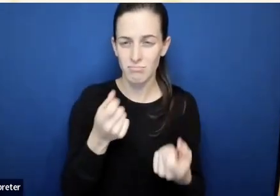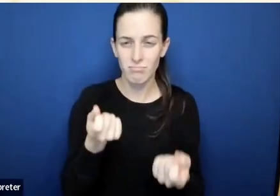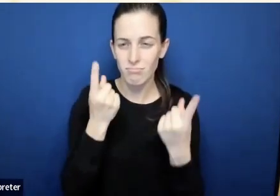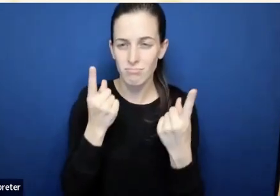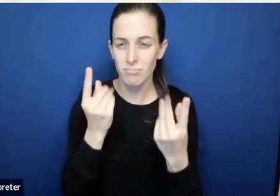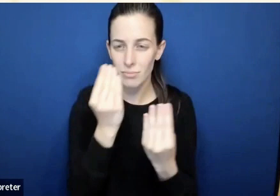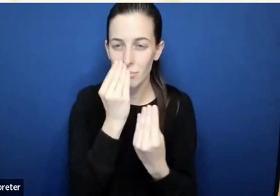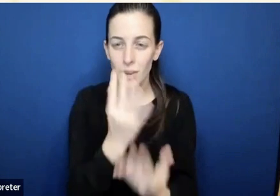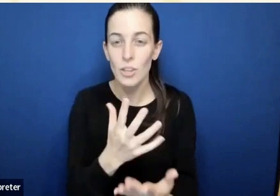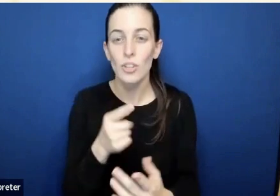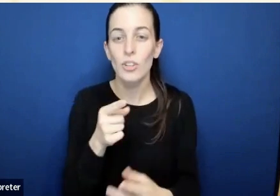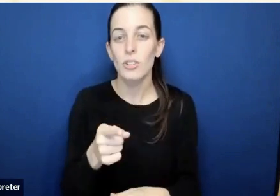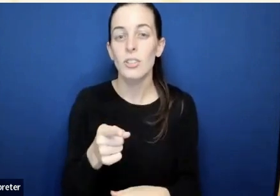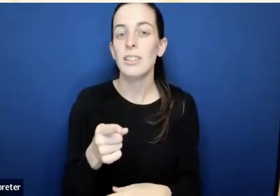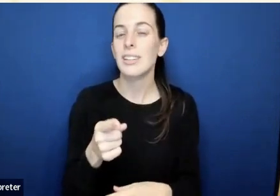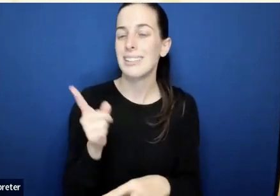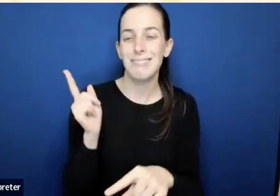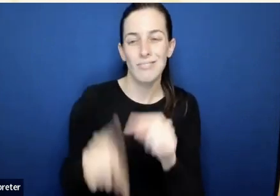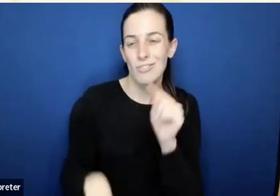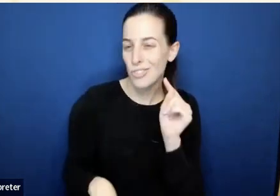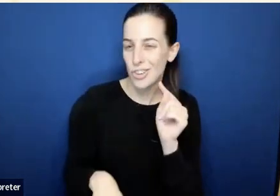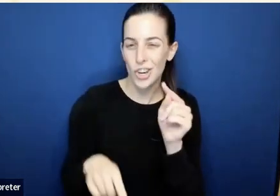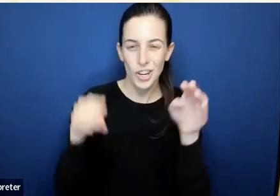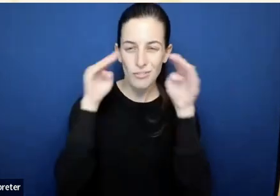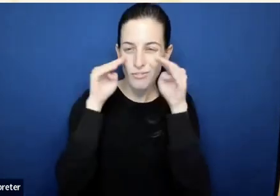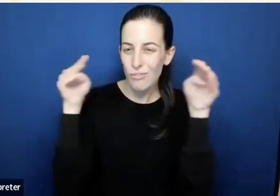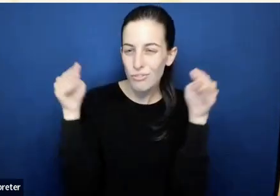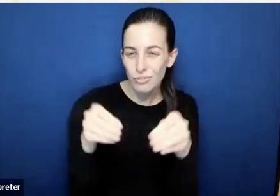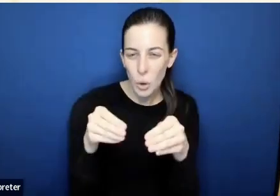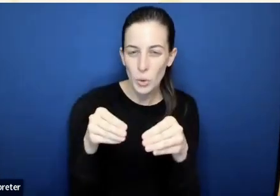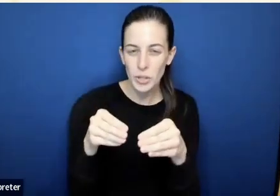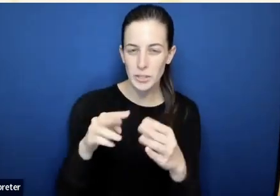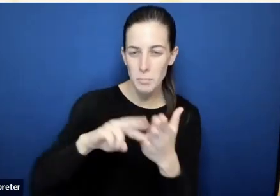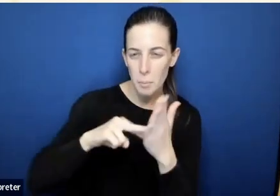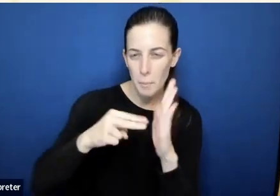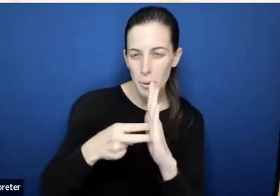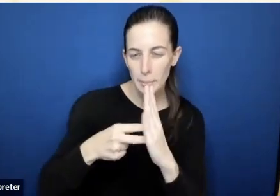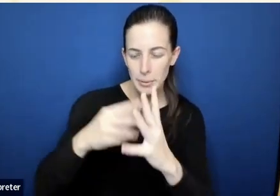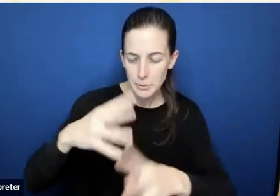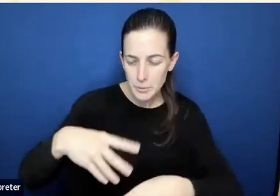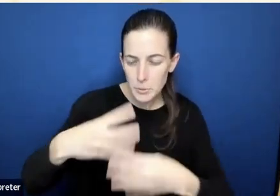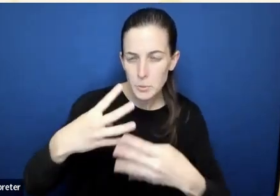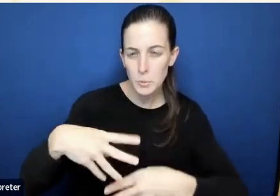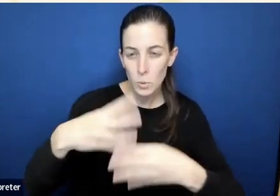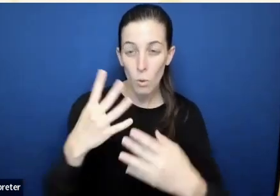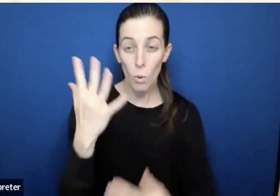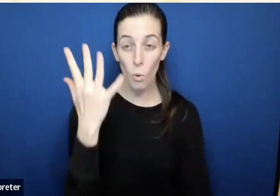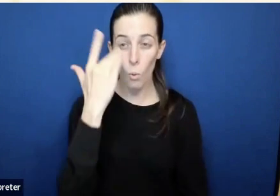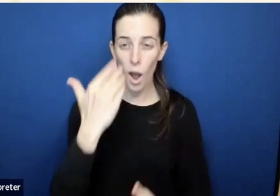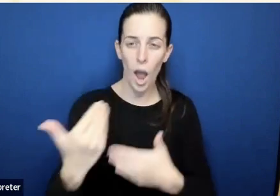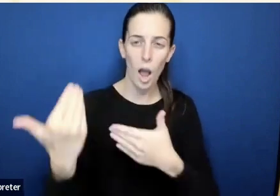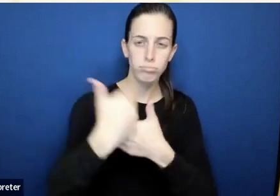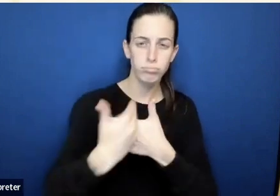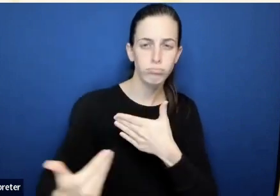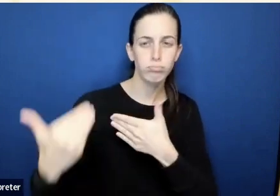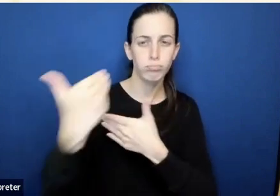He could hardly focus on his content amidst continuous interruptions. I have recorded his experience in a video.